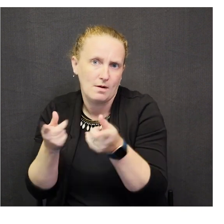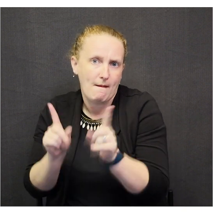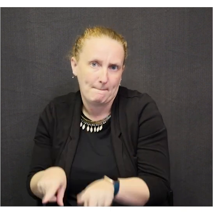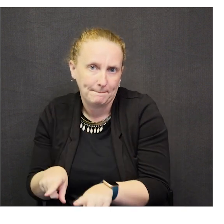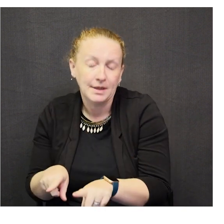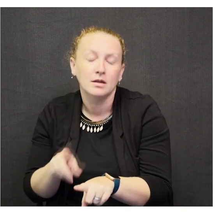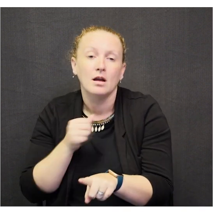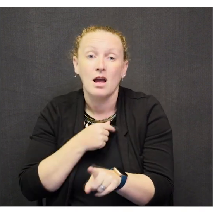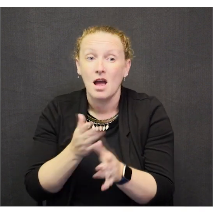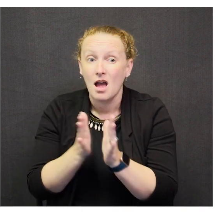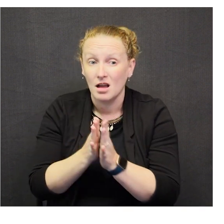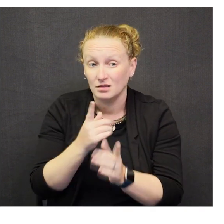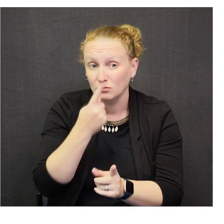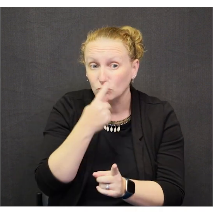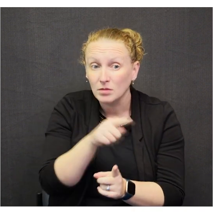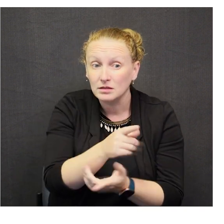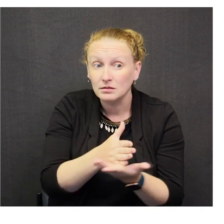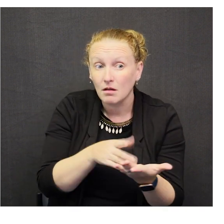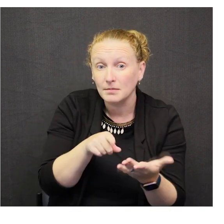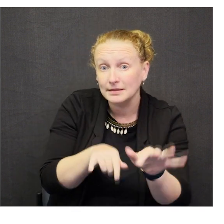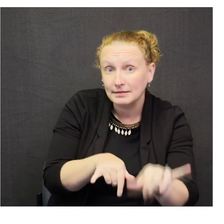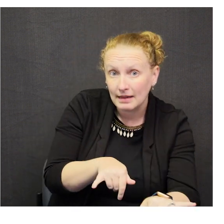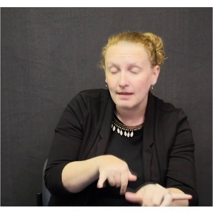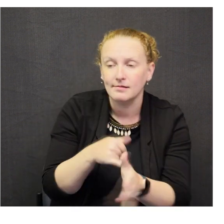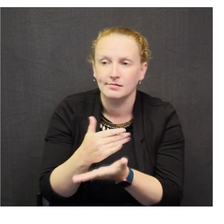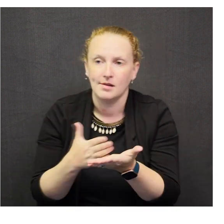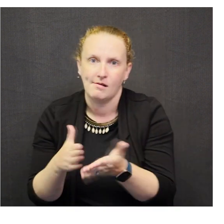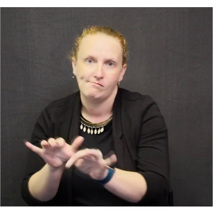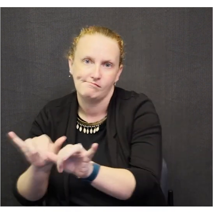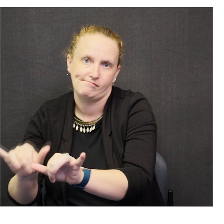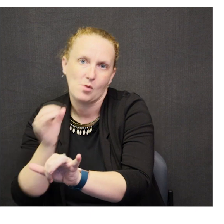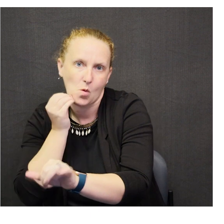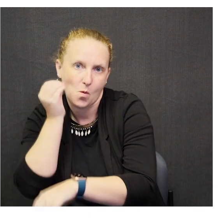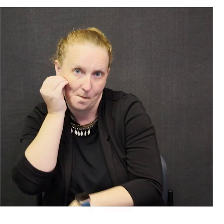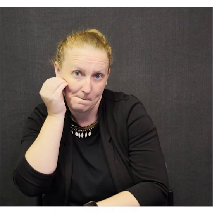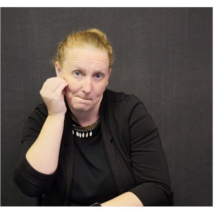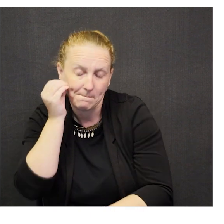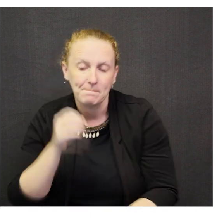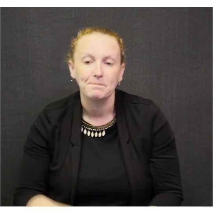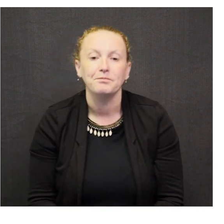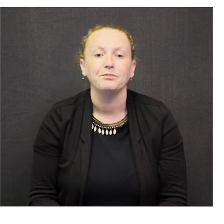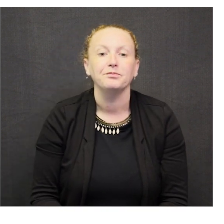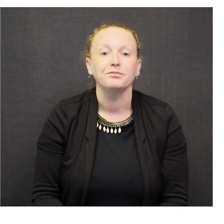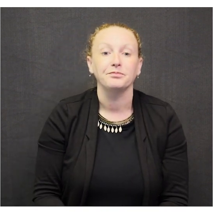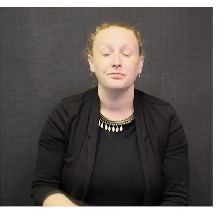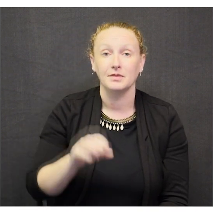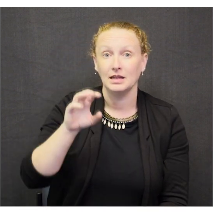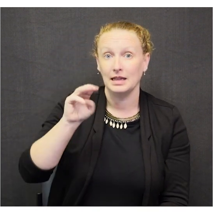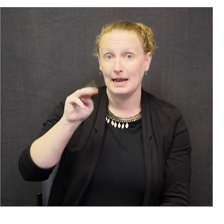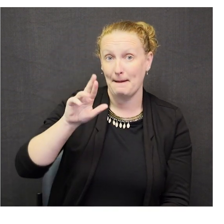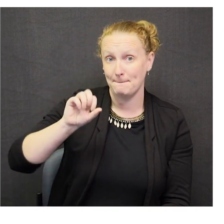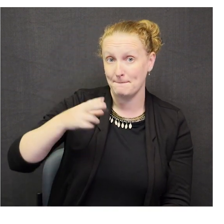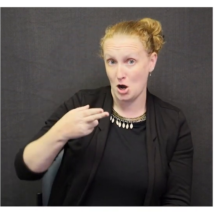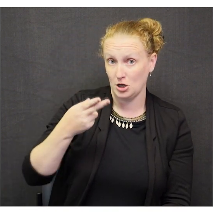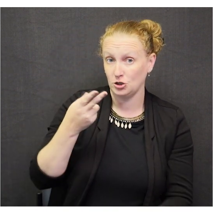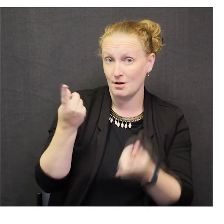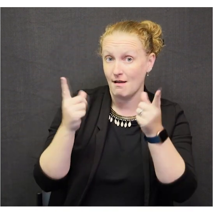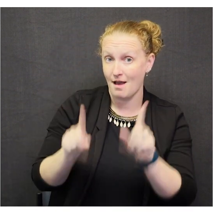for volunteers to go home. So Within 72 hours in March, we were able to transition 20 to